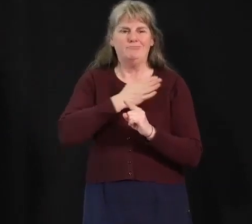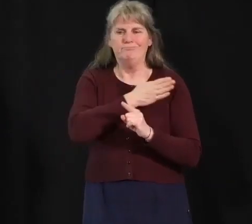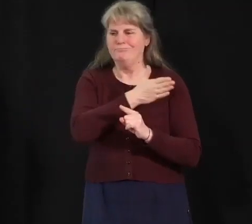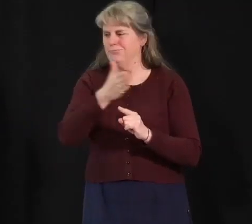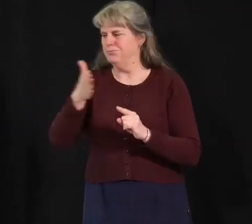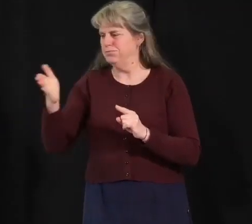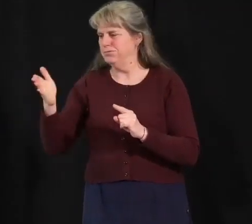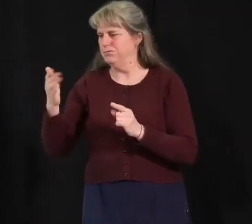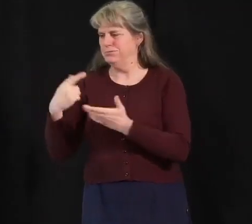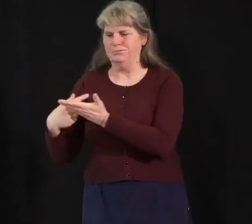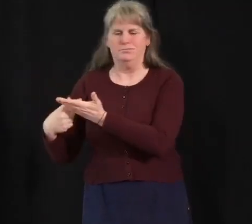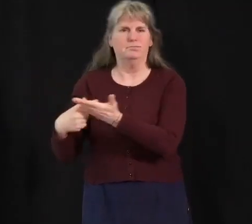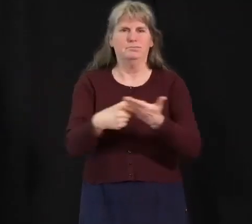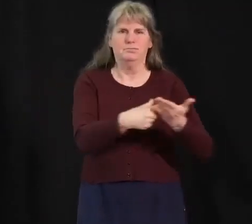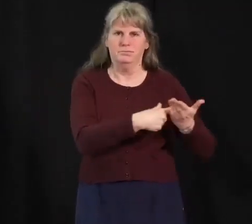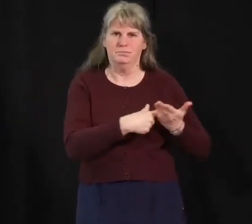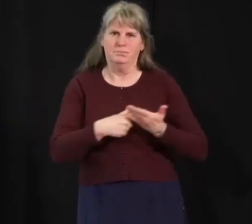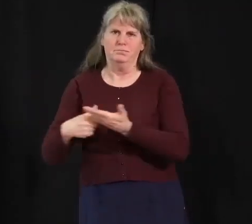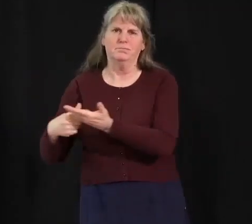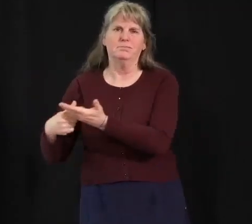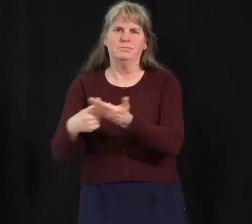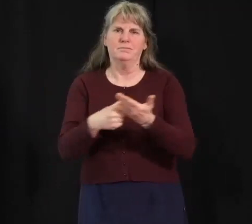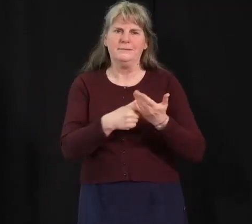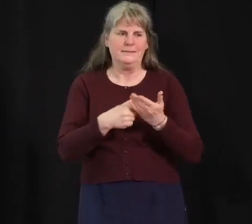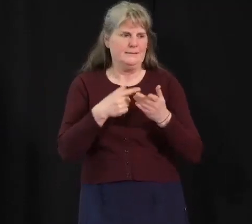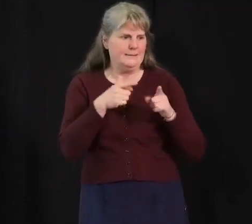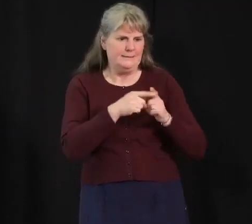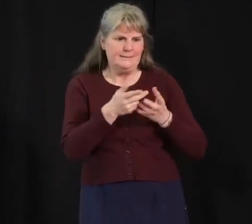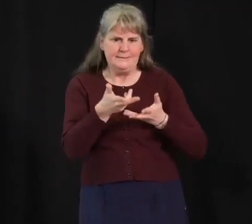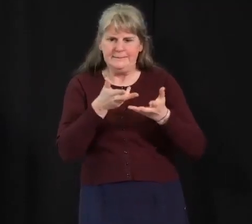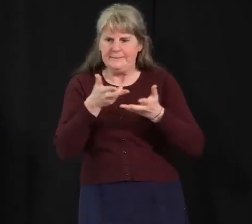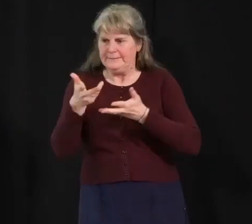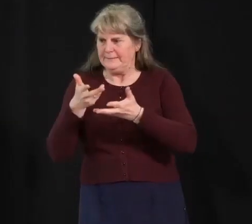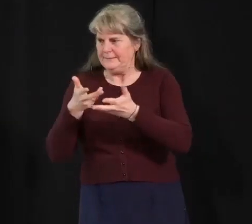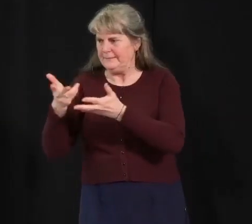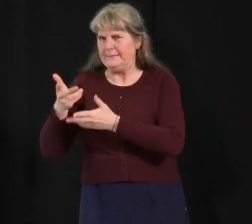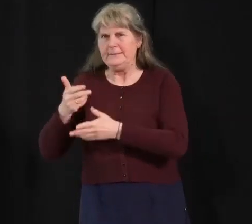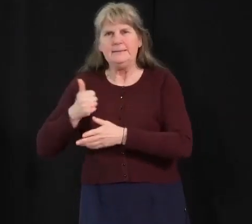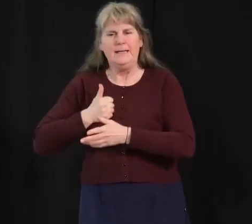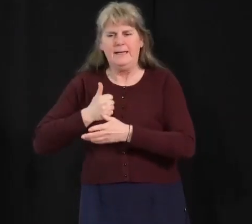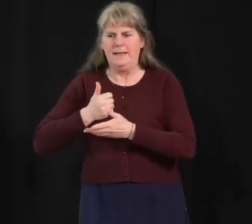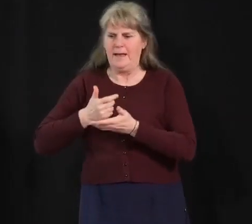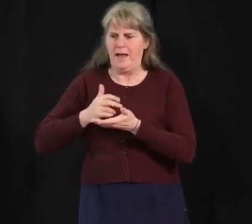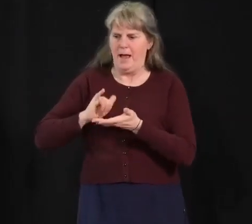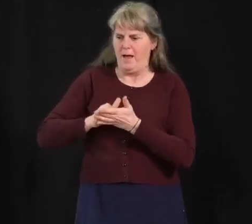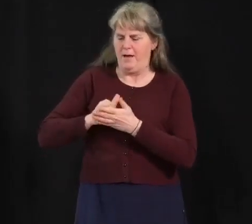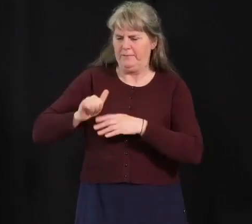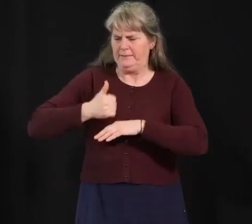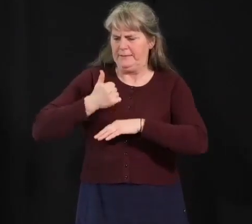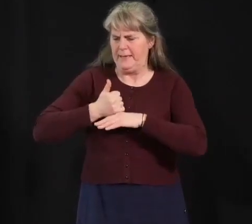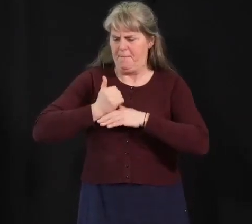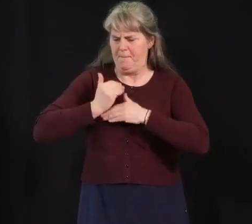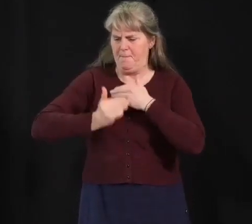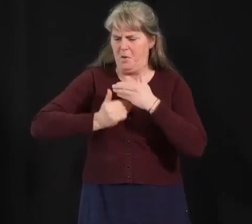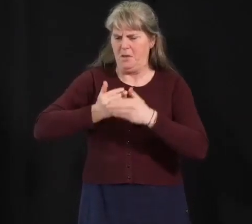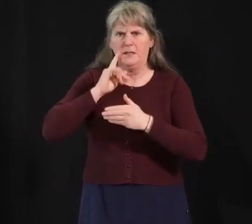But we will certainly before that time be able to come back with a more specific plan. This is very much again a